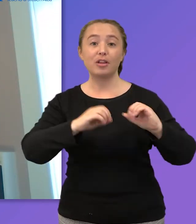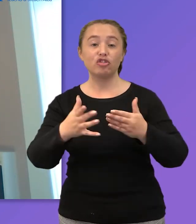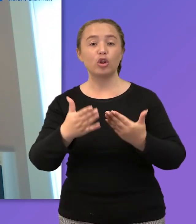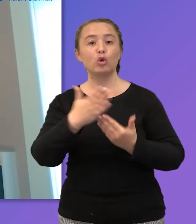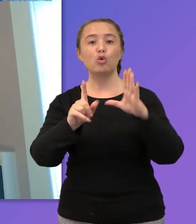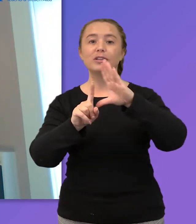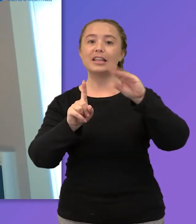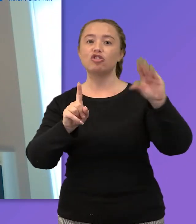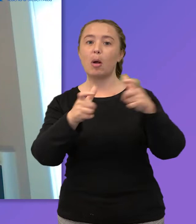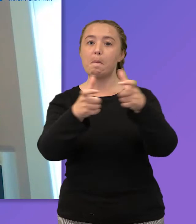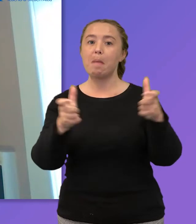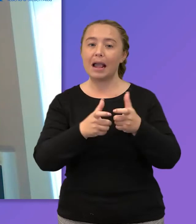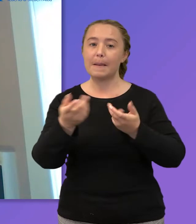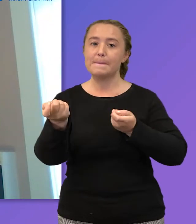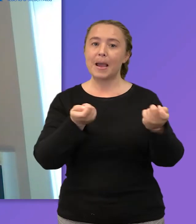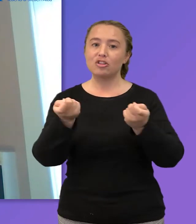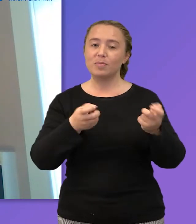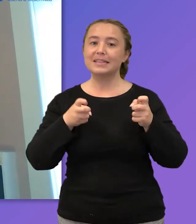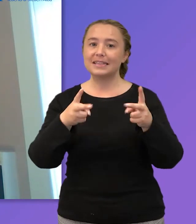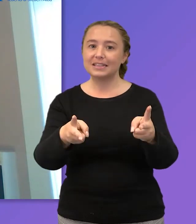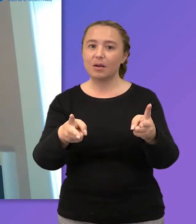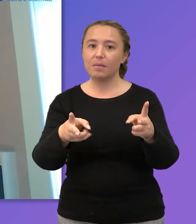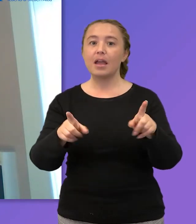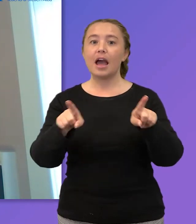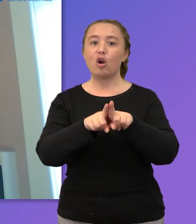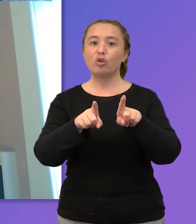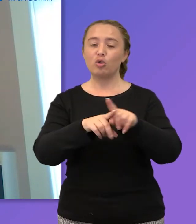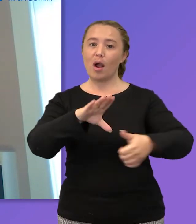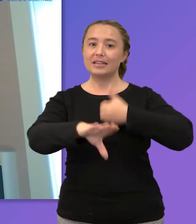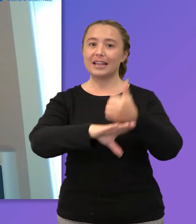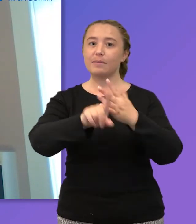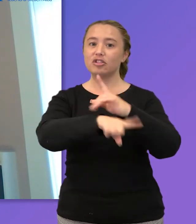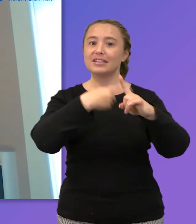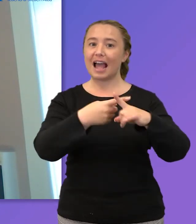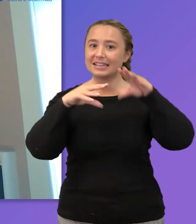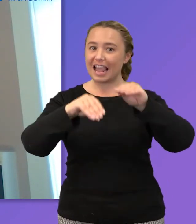and introduction of a new digital tax collection management system and the establishment of our Scottish Tax